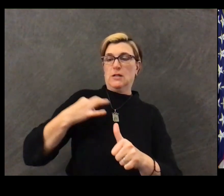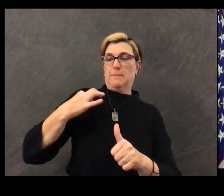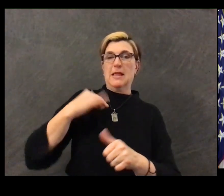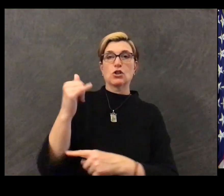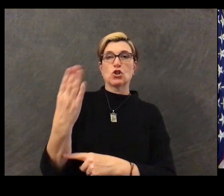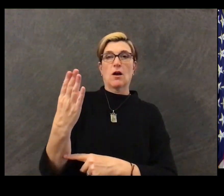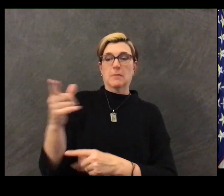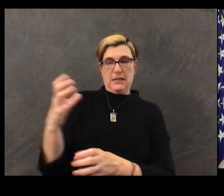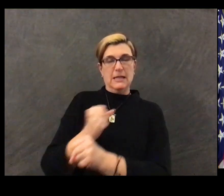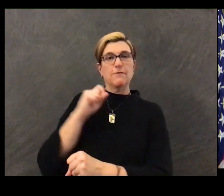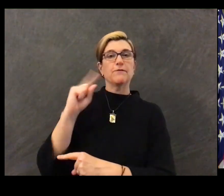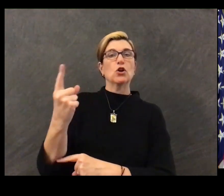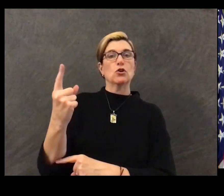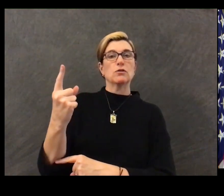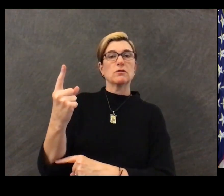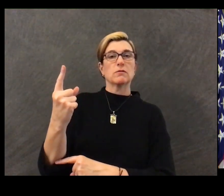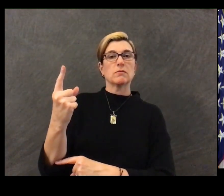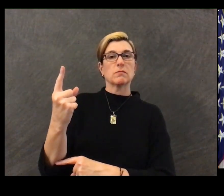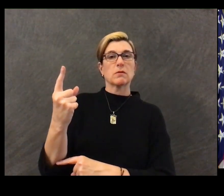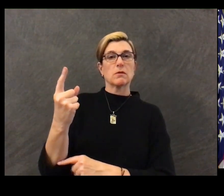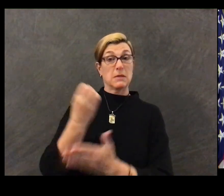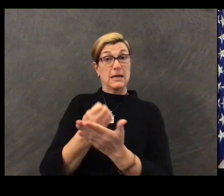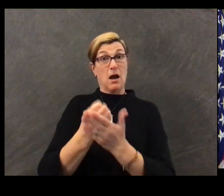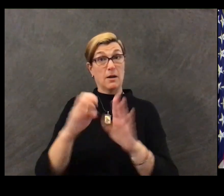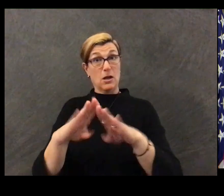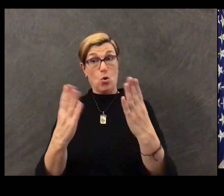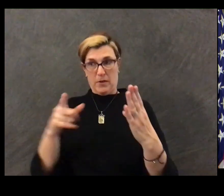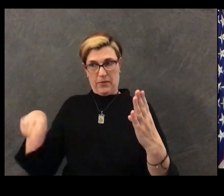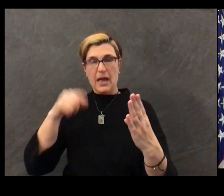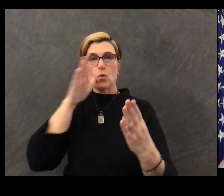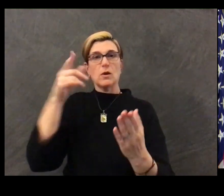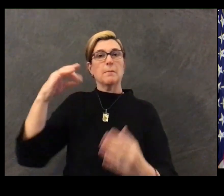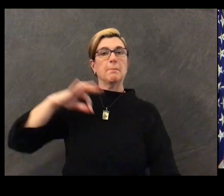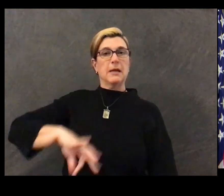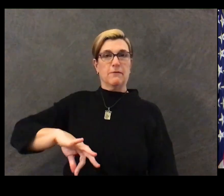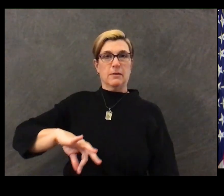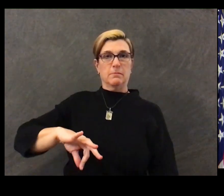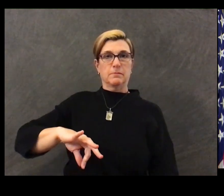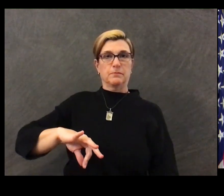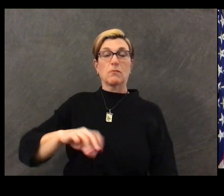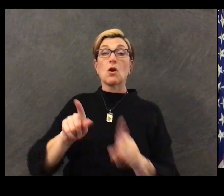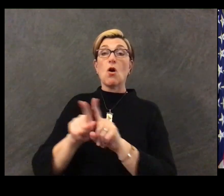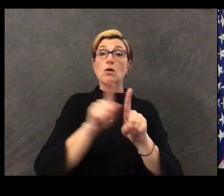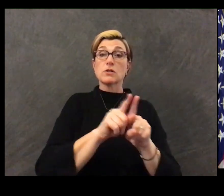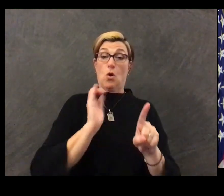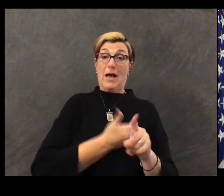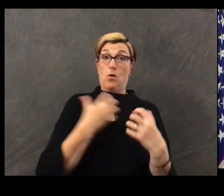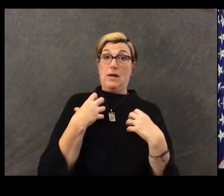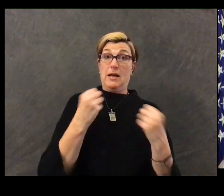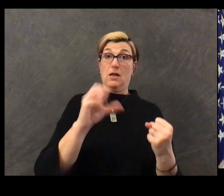economy reopens crucially will also preserve our health care resources for